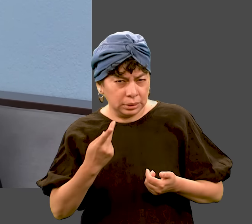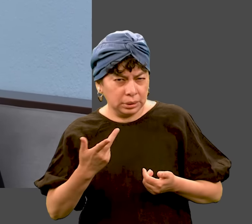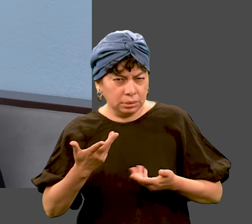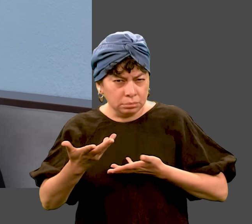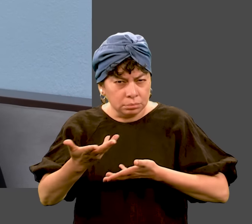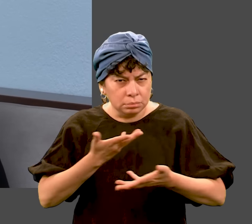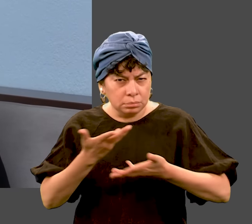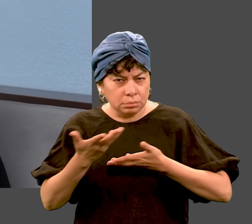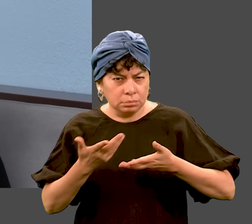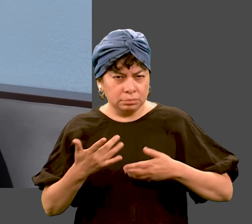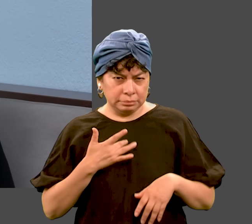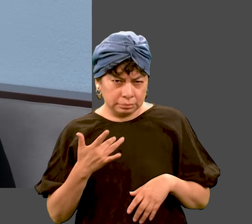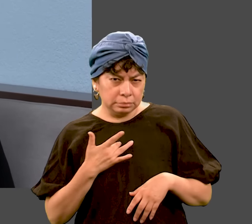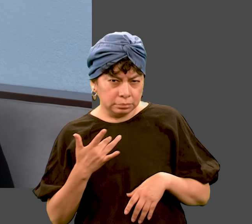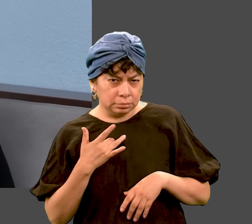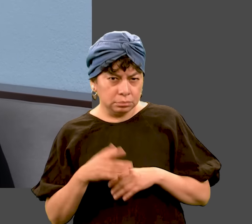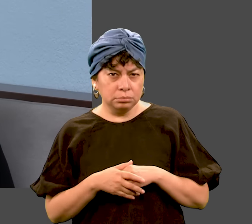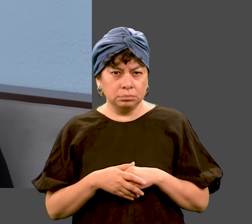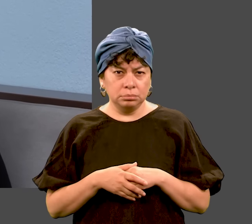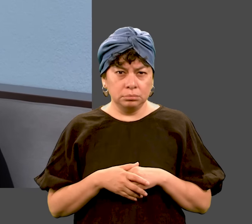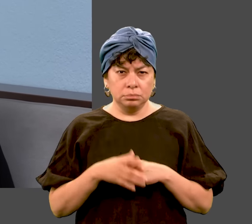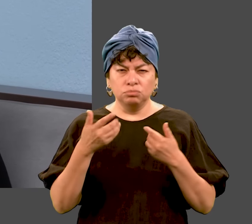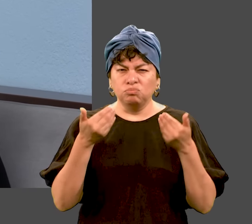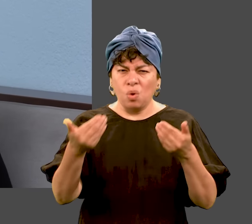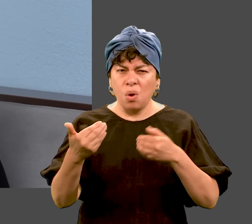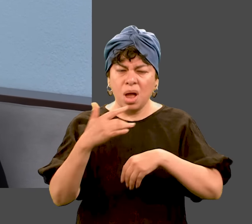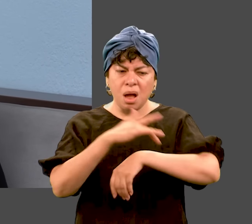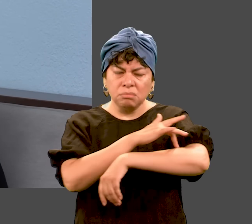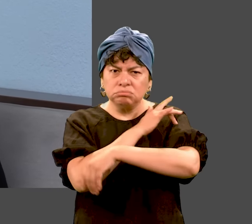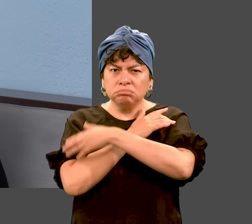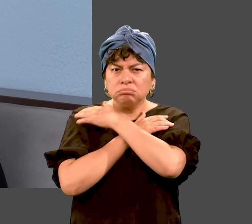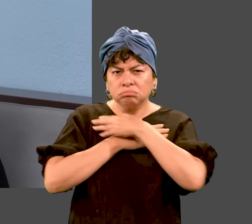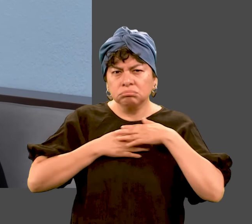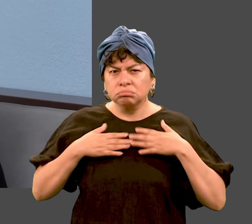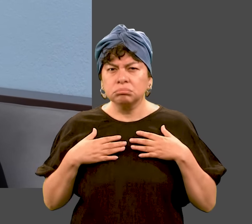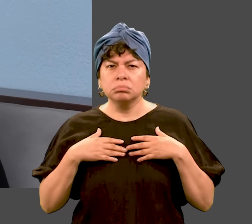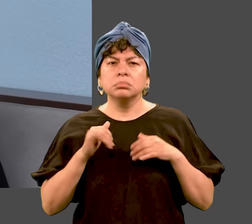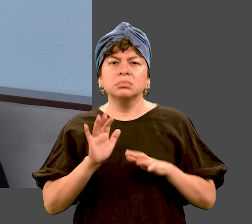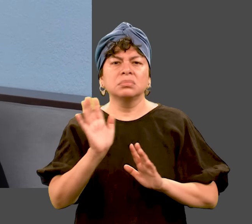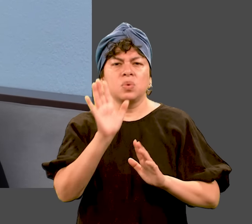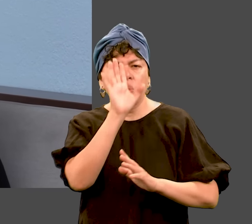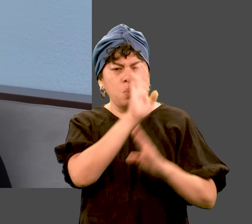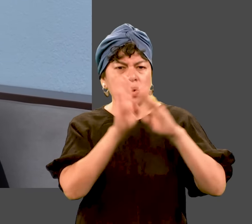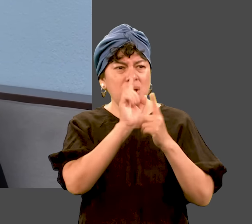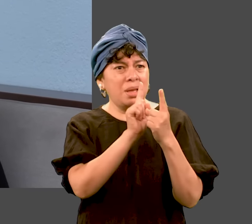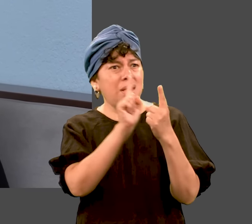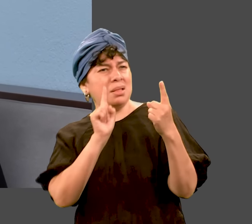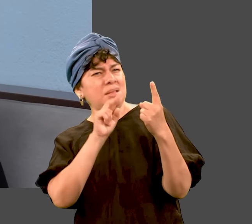You try to feel me as much you can Rebecca, OK? Don't worry about leaning back and trying to see, OK? Just really try to feel my language